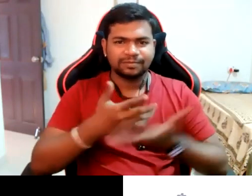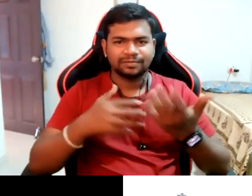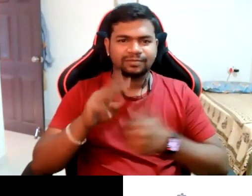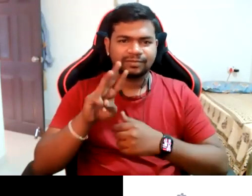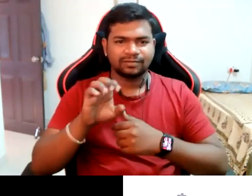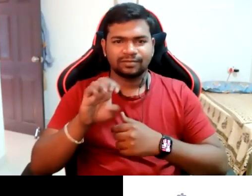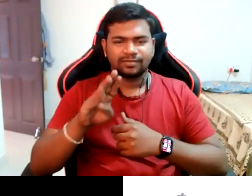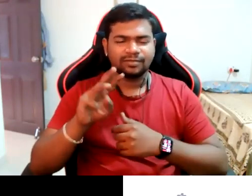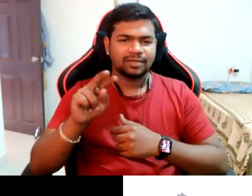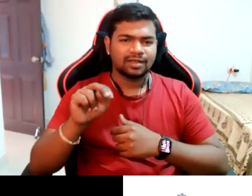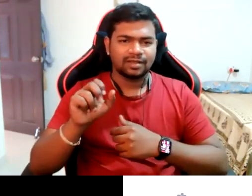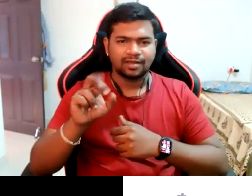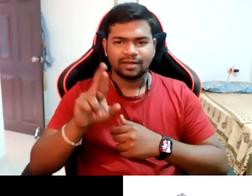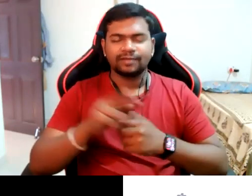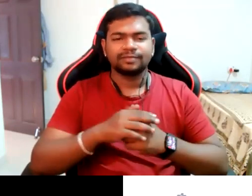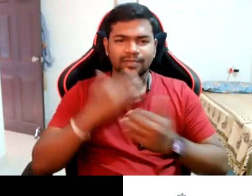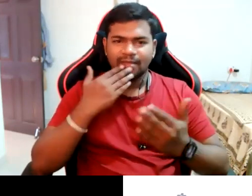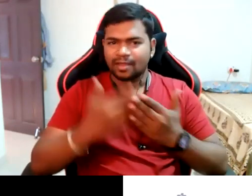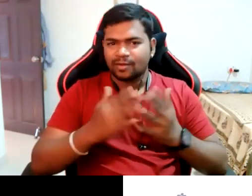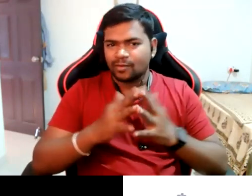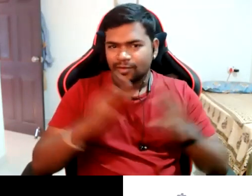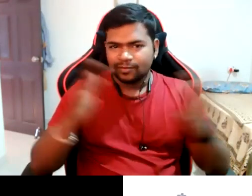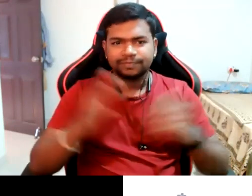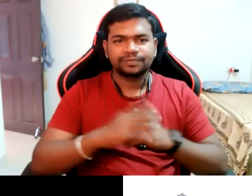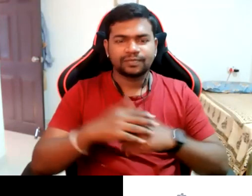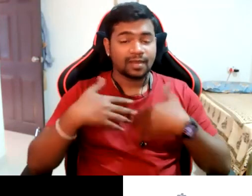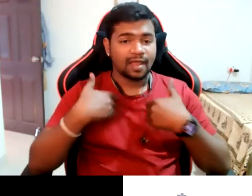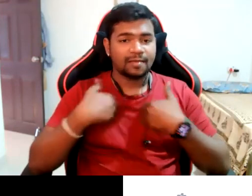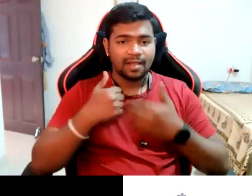Thank you Shakul, and its all right. I'm more than happy to help.